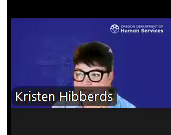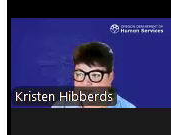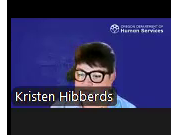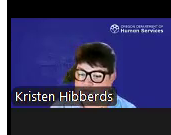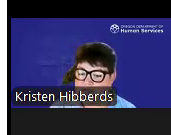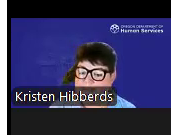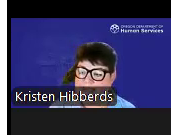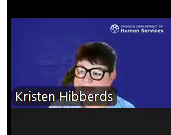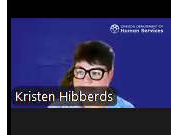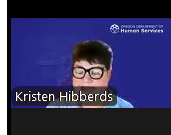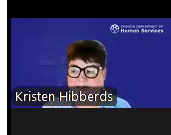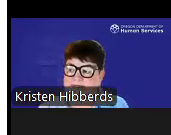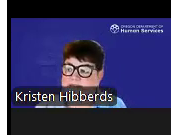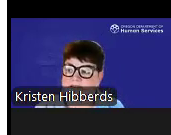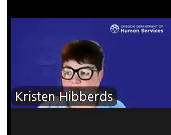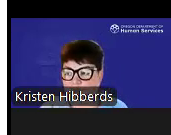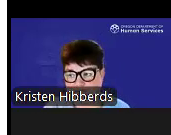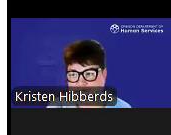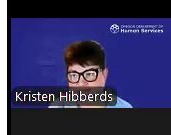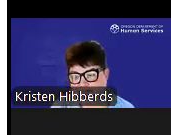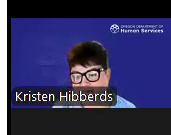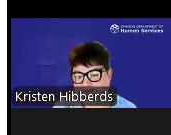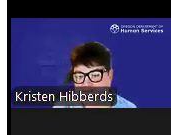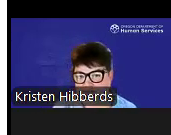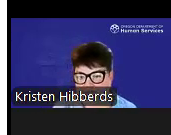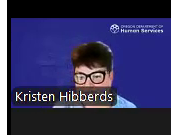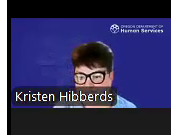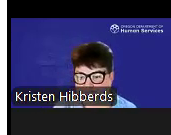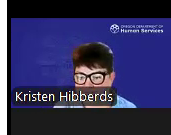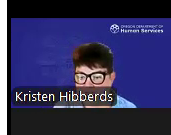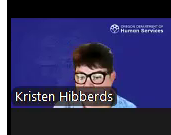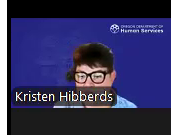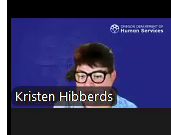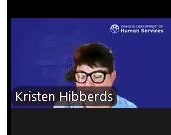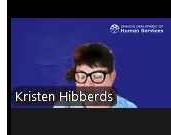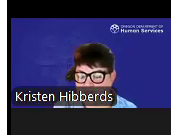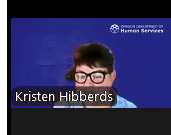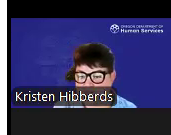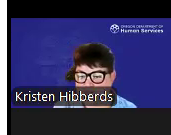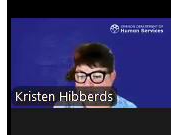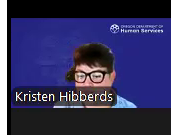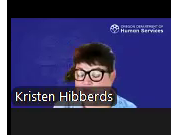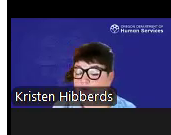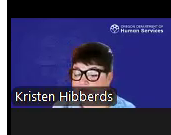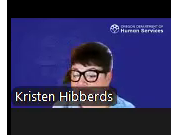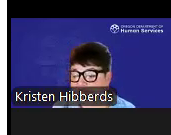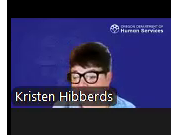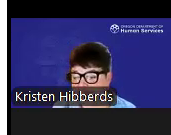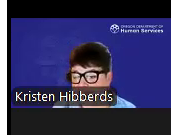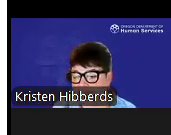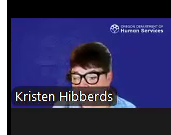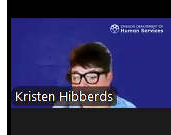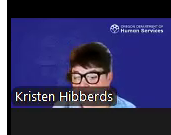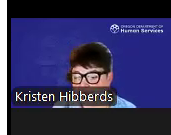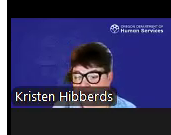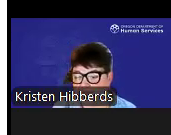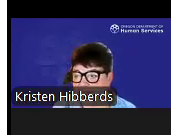So state staff or staff with ODHS are responsible for drafting and filing